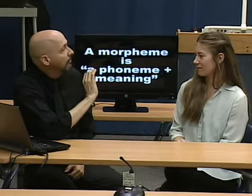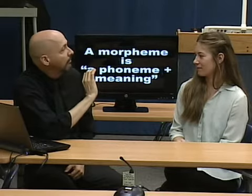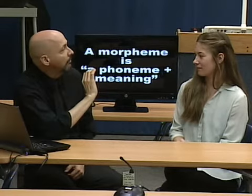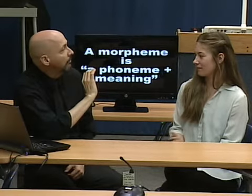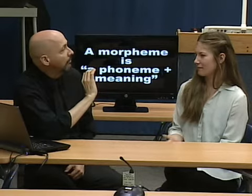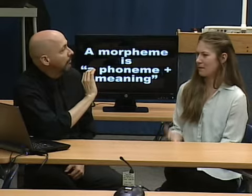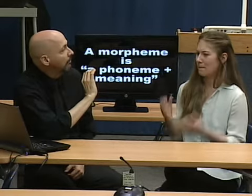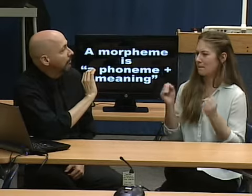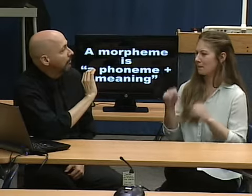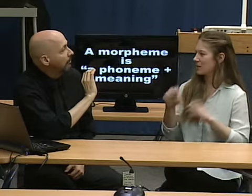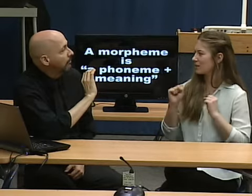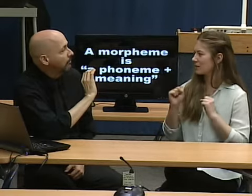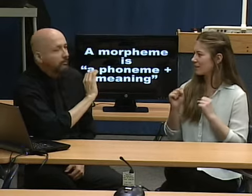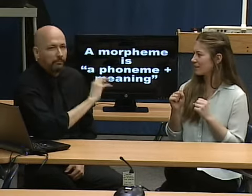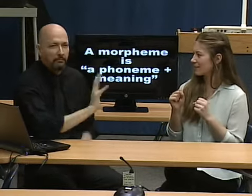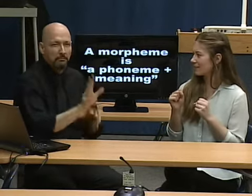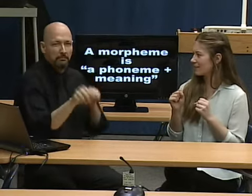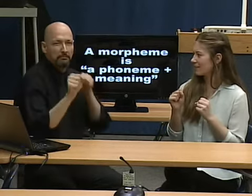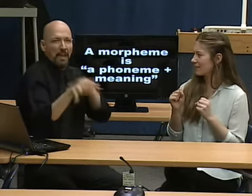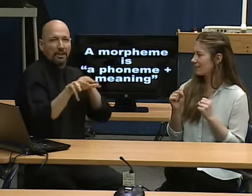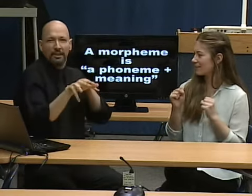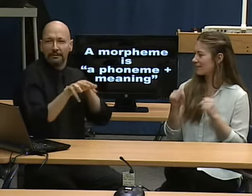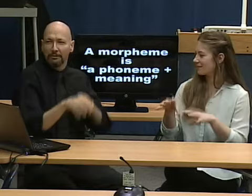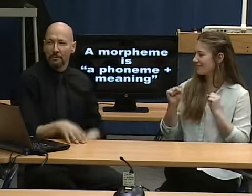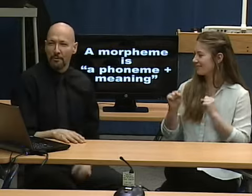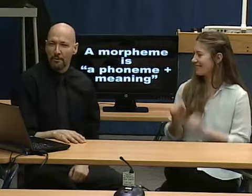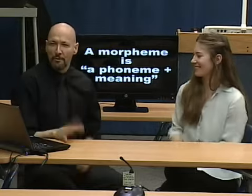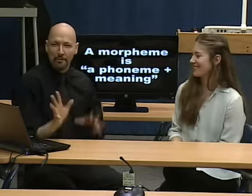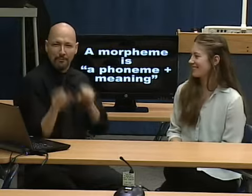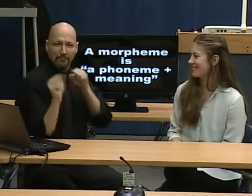Magic? Magic!